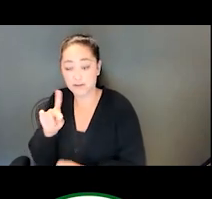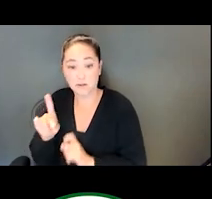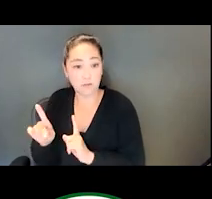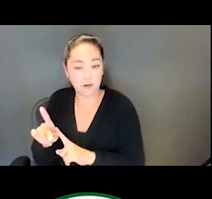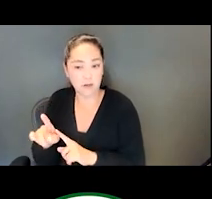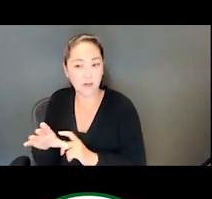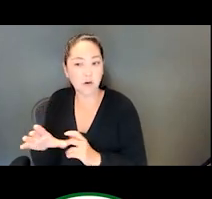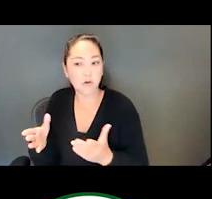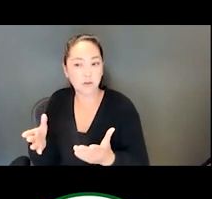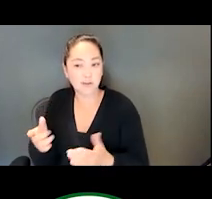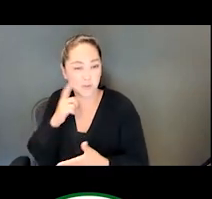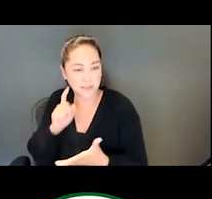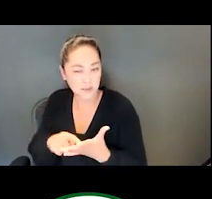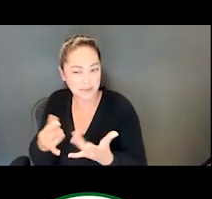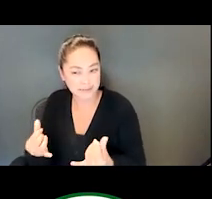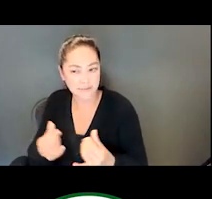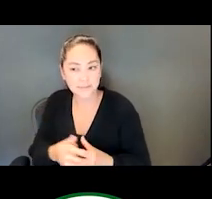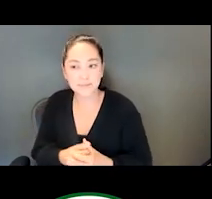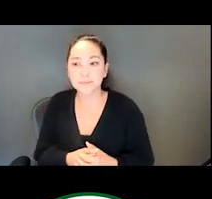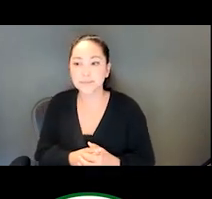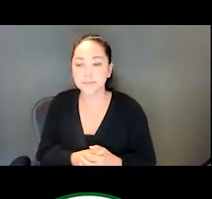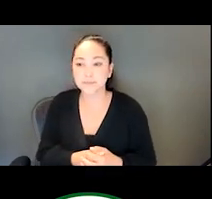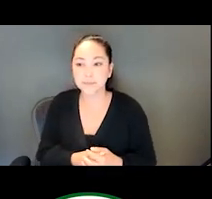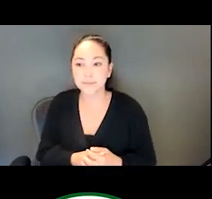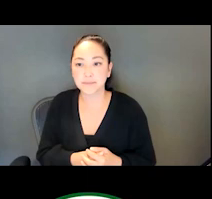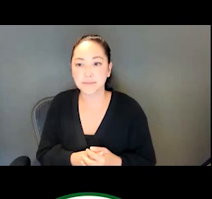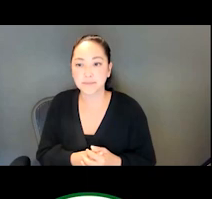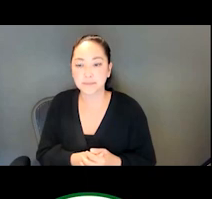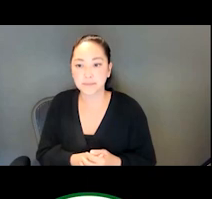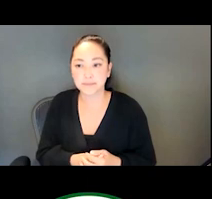We know that not only the built and social environment impact accessibility of parks.